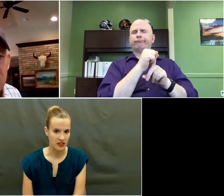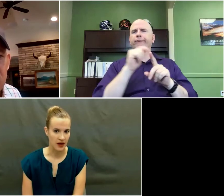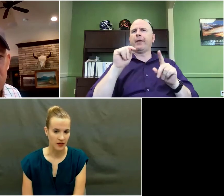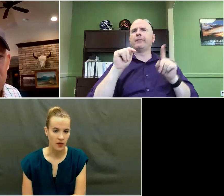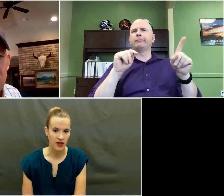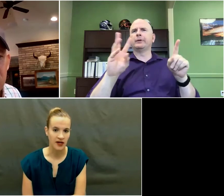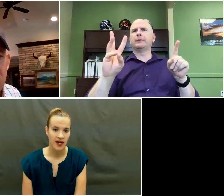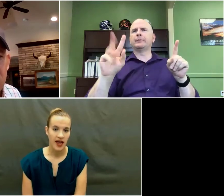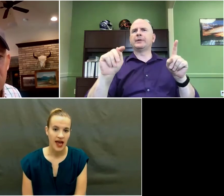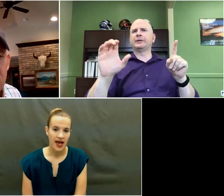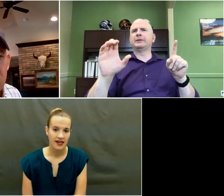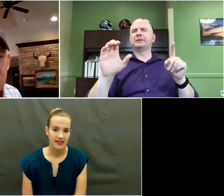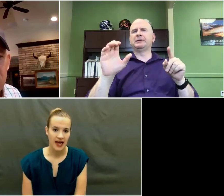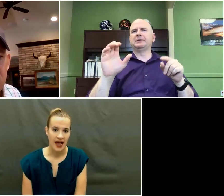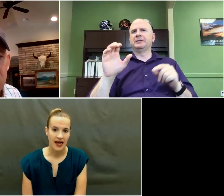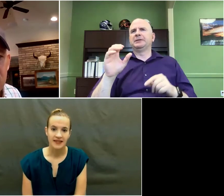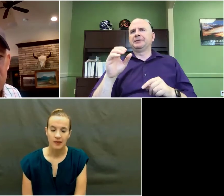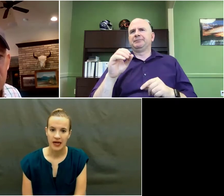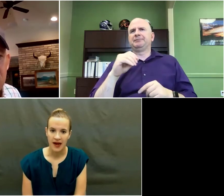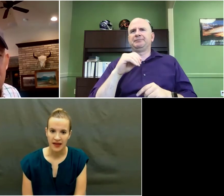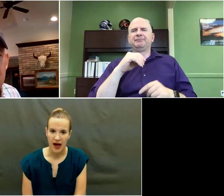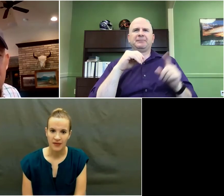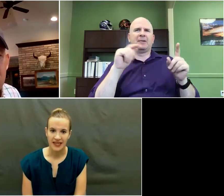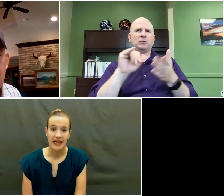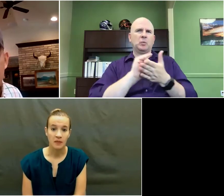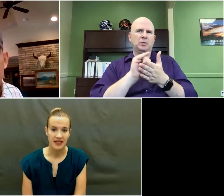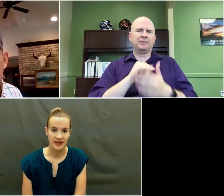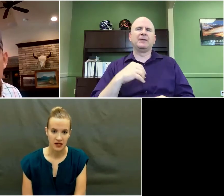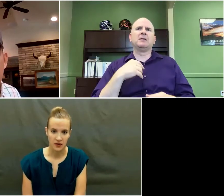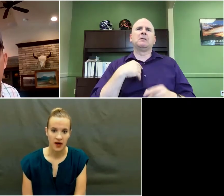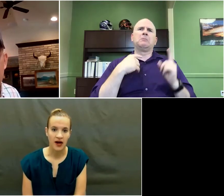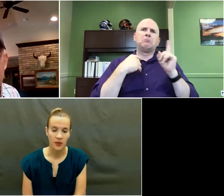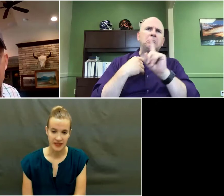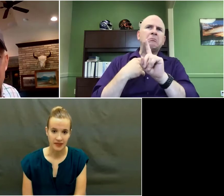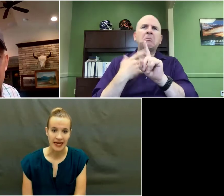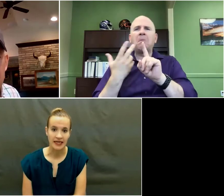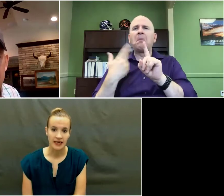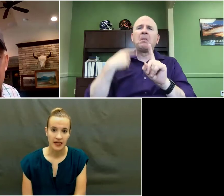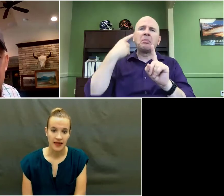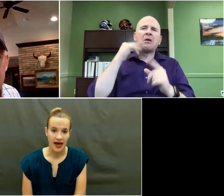around the corner. And I had someone come out of that lobby and tell me that there was a plane that